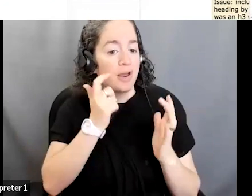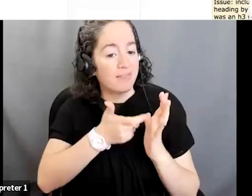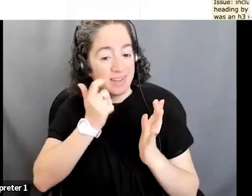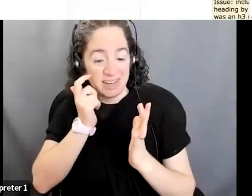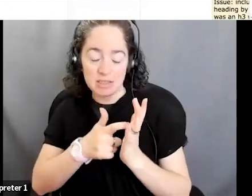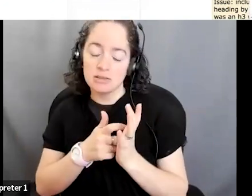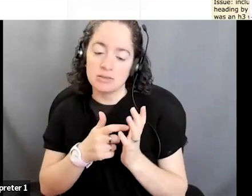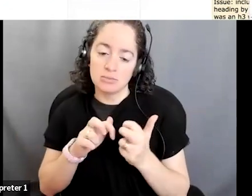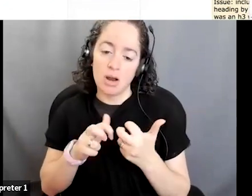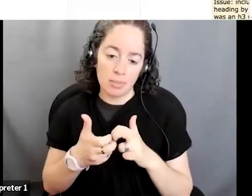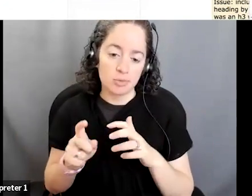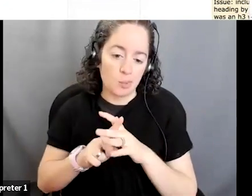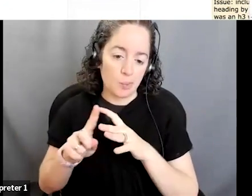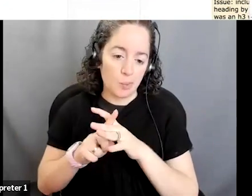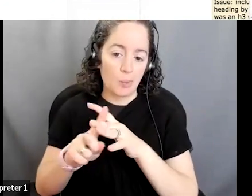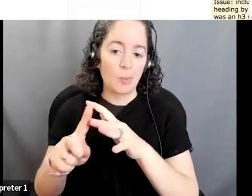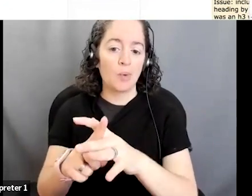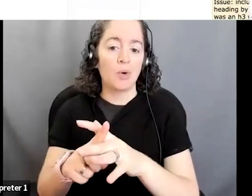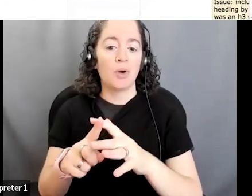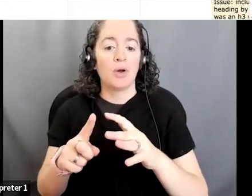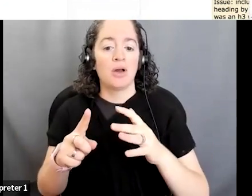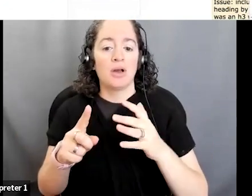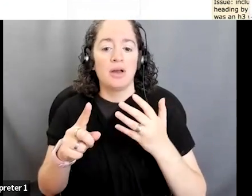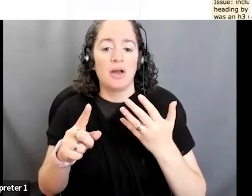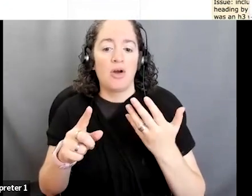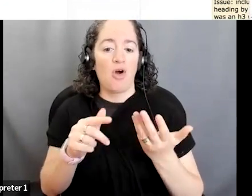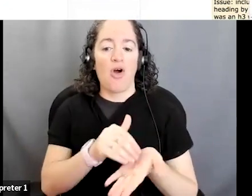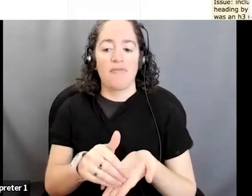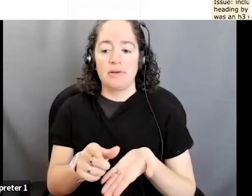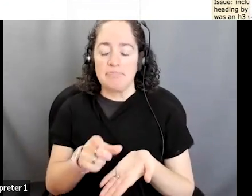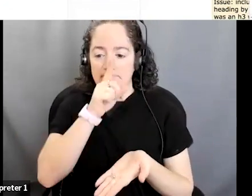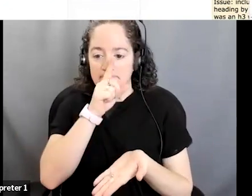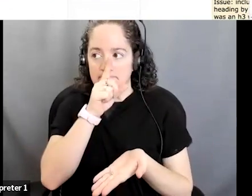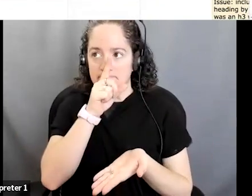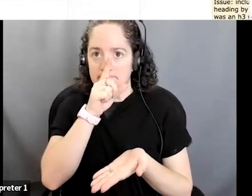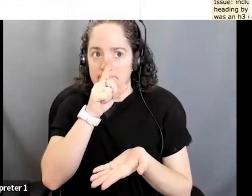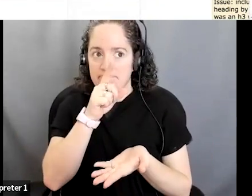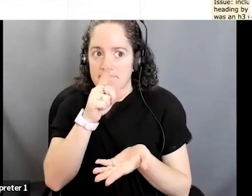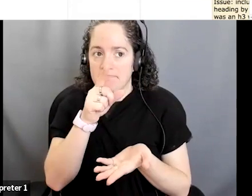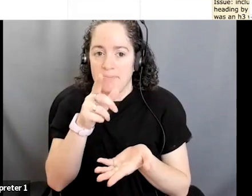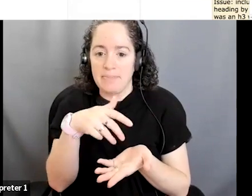because it didn't tell us what we were supposed to do about the error.